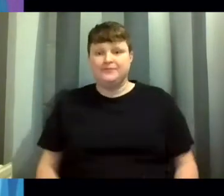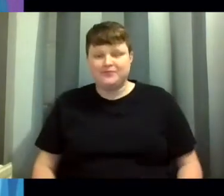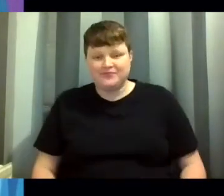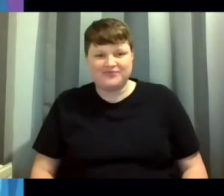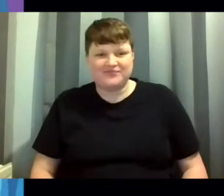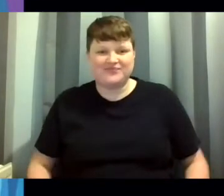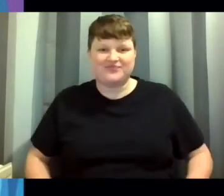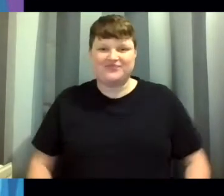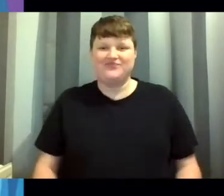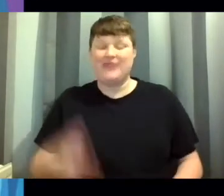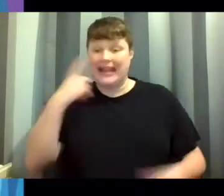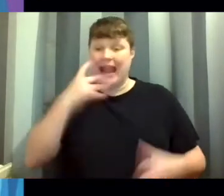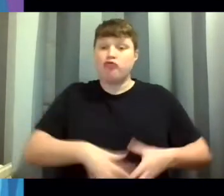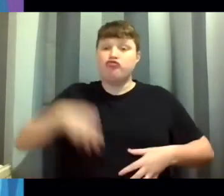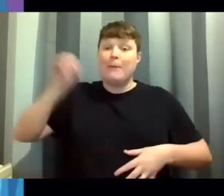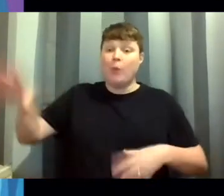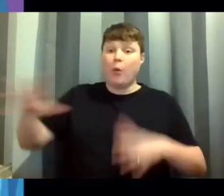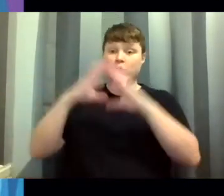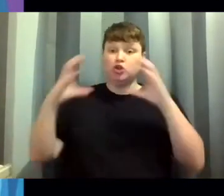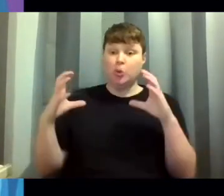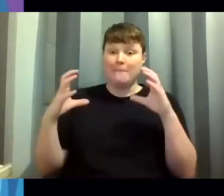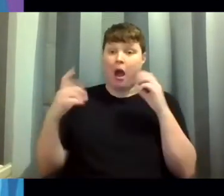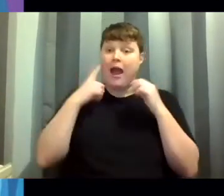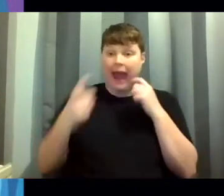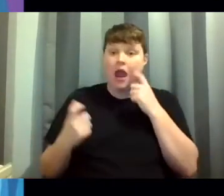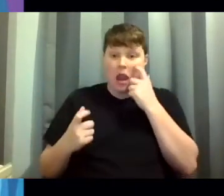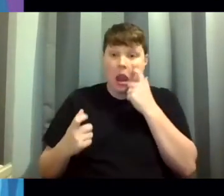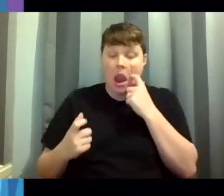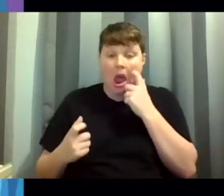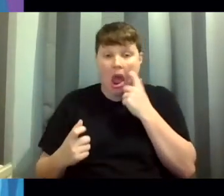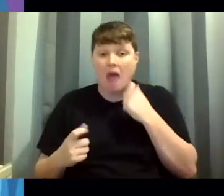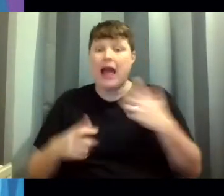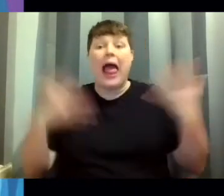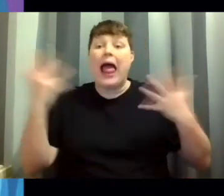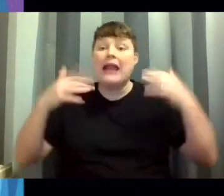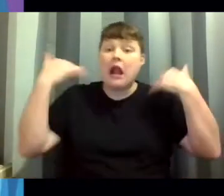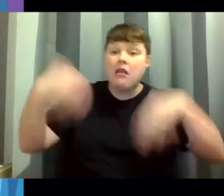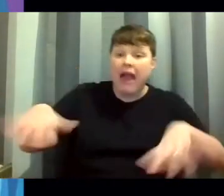also see if there are any bits that are glowing left that means we haven't quite removed it all.